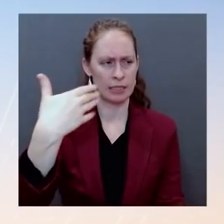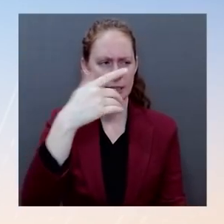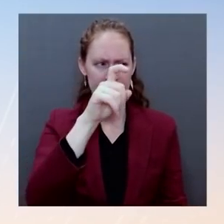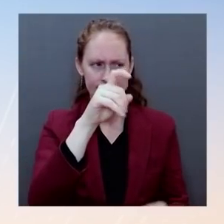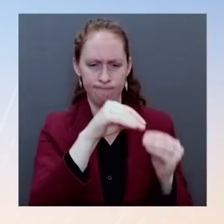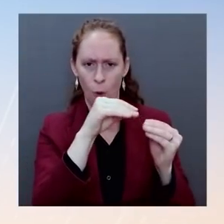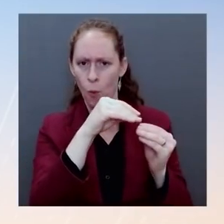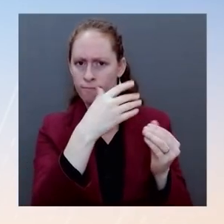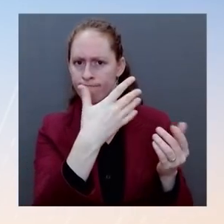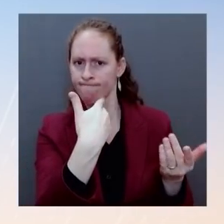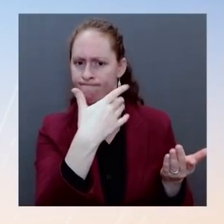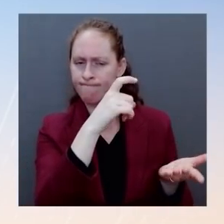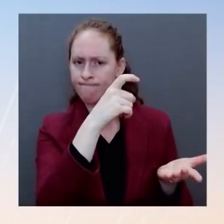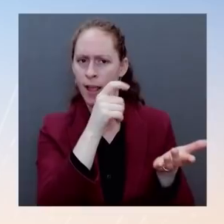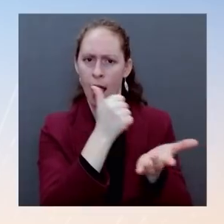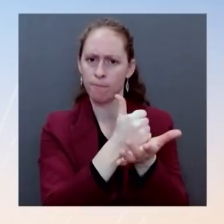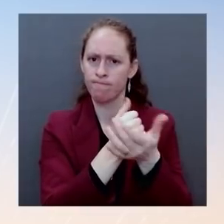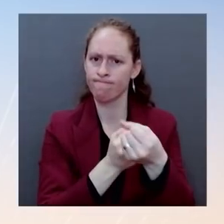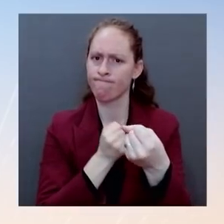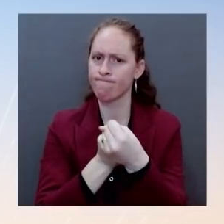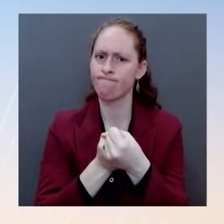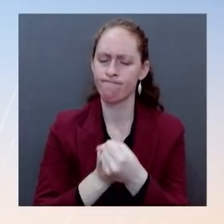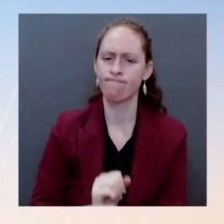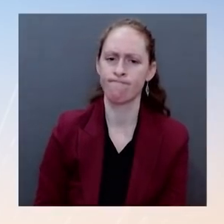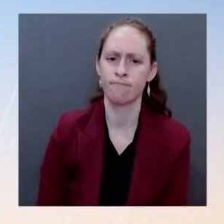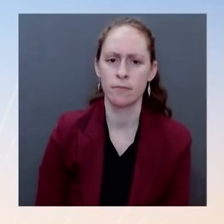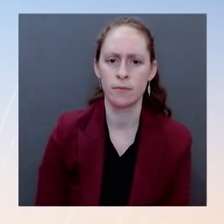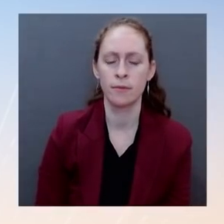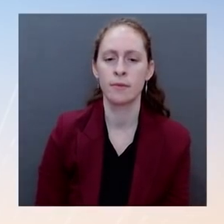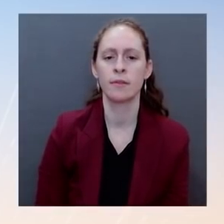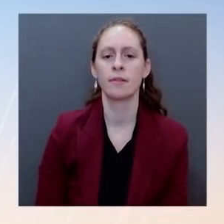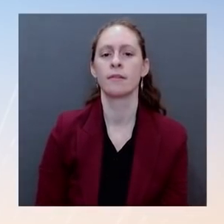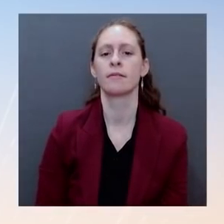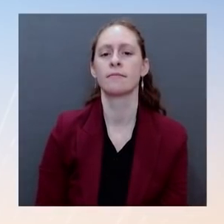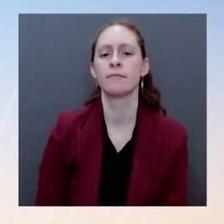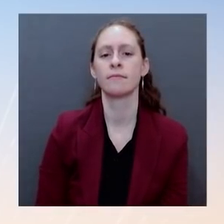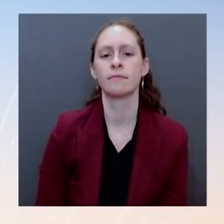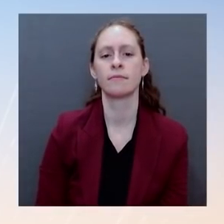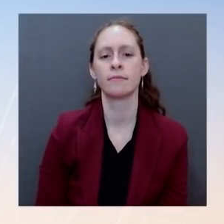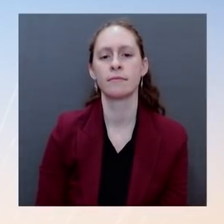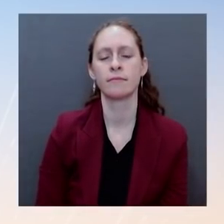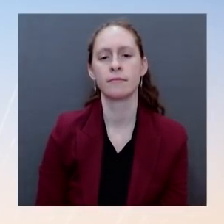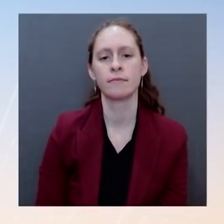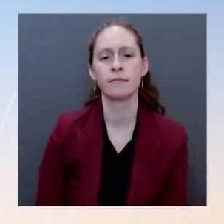And I think that, as we have seen with what we were able to get done in 2021